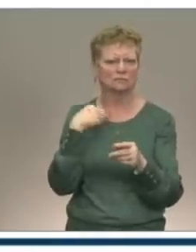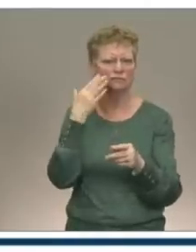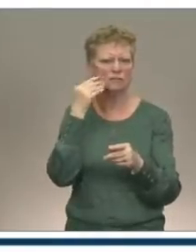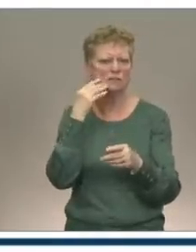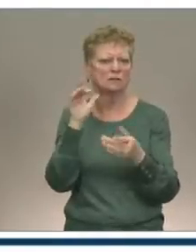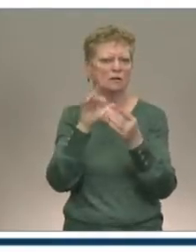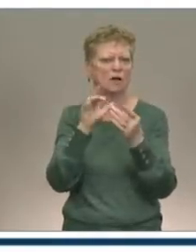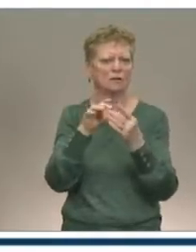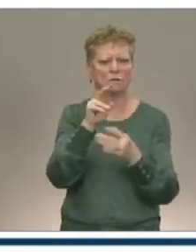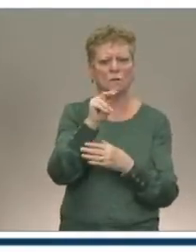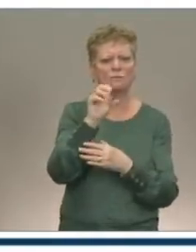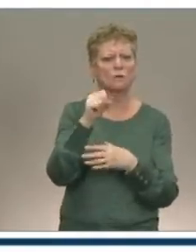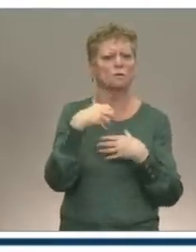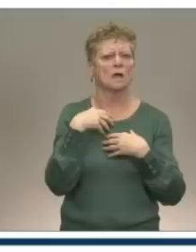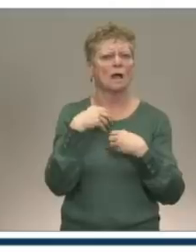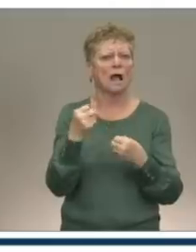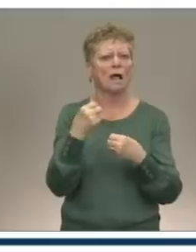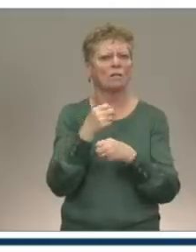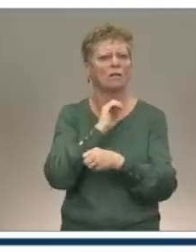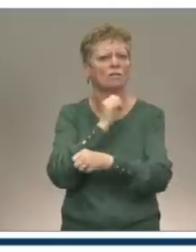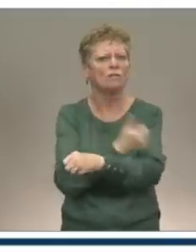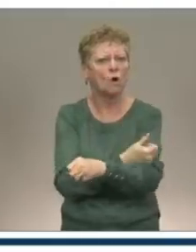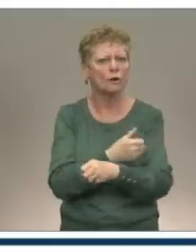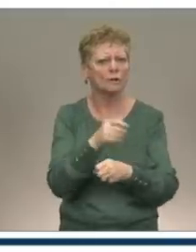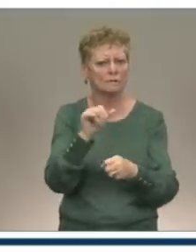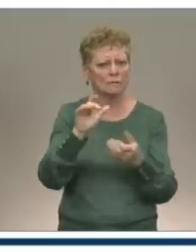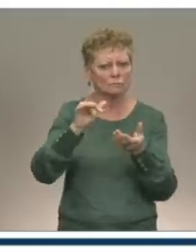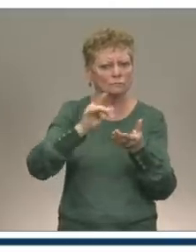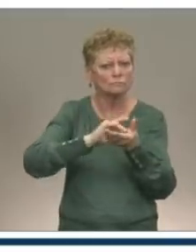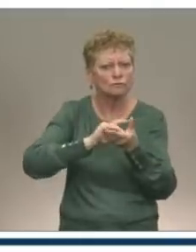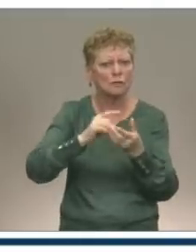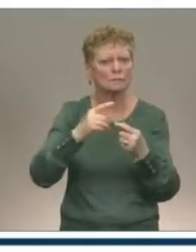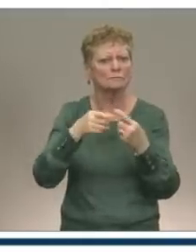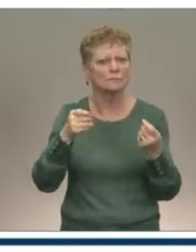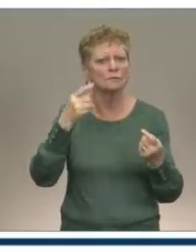health authority to find out if these treatments were deployed at the long-term care facility